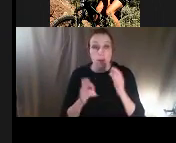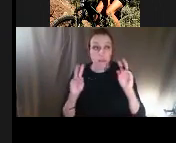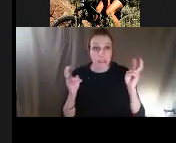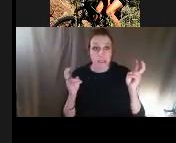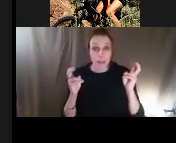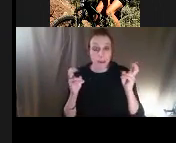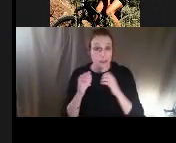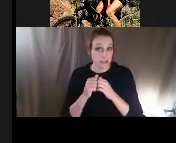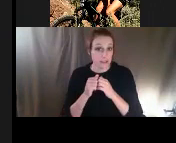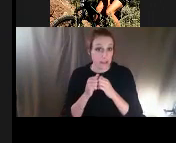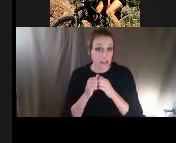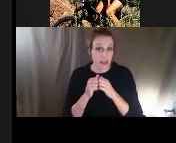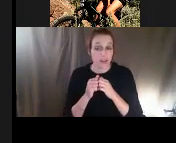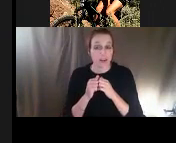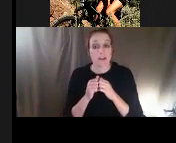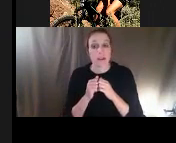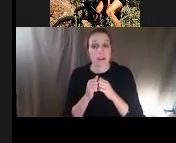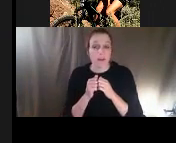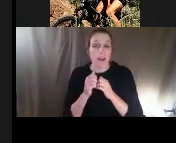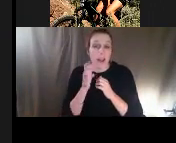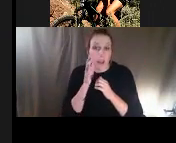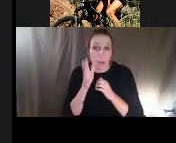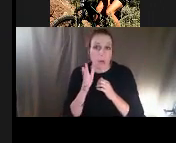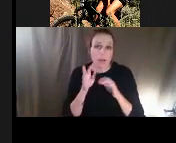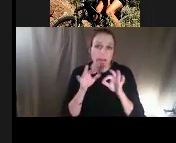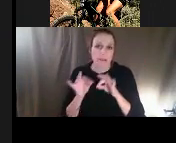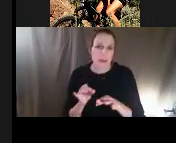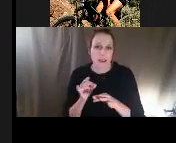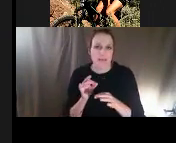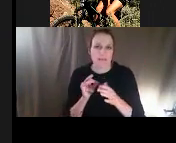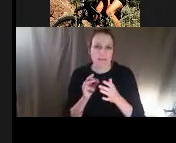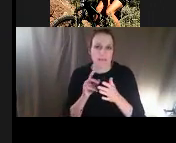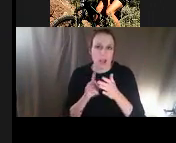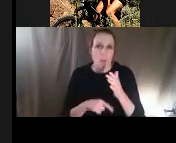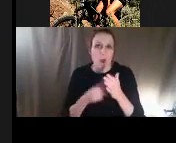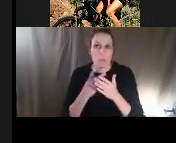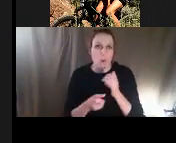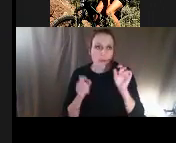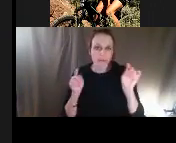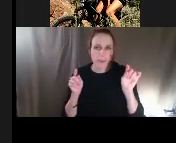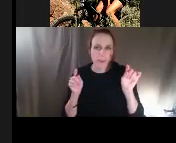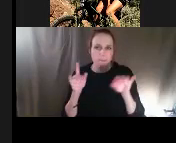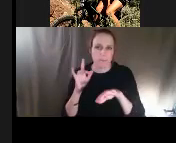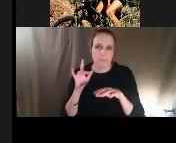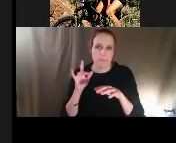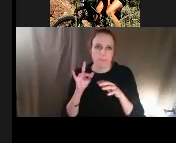they both intersect with, but I am going to assume that as an audience member, most of you,